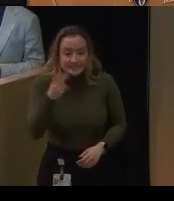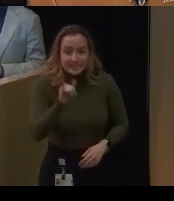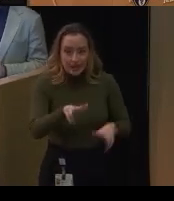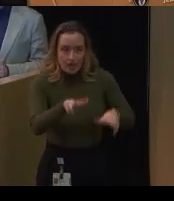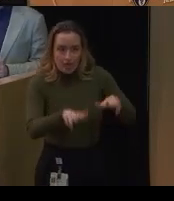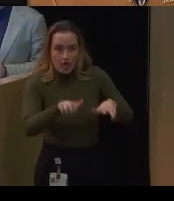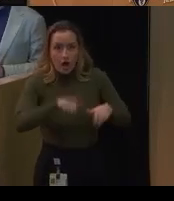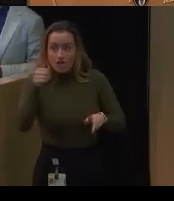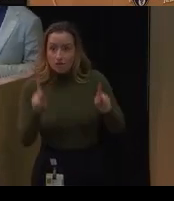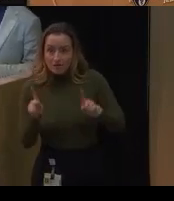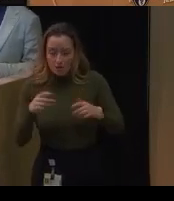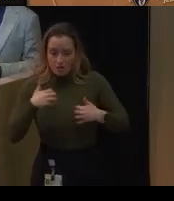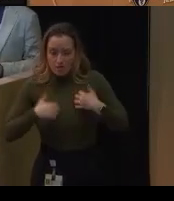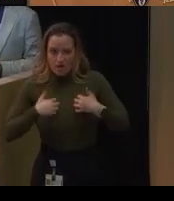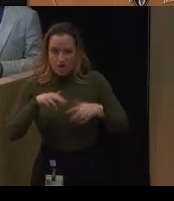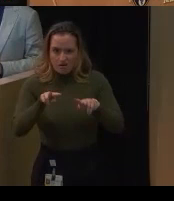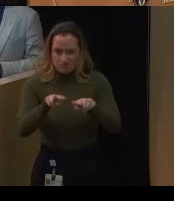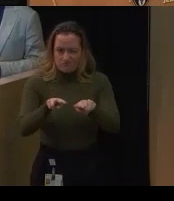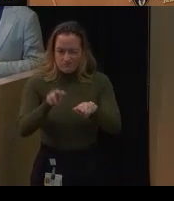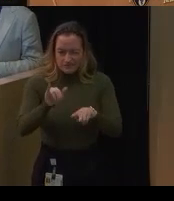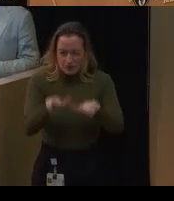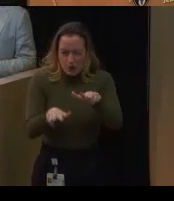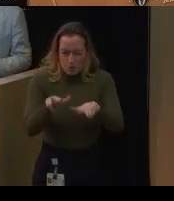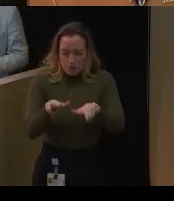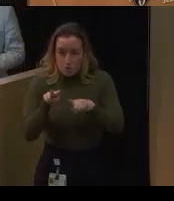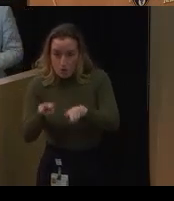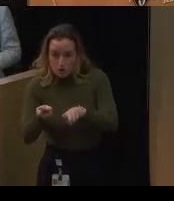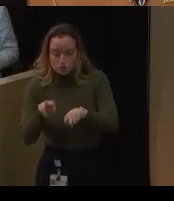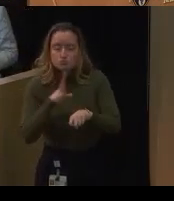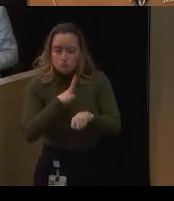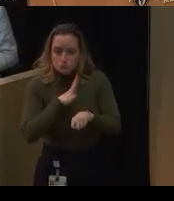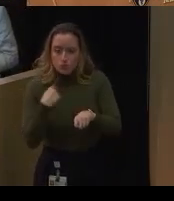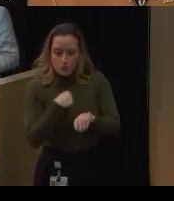that other participants have provided us while watching the show and we evaluate how closely